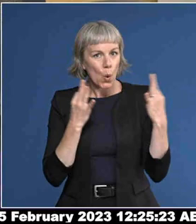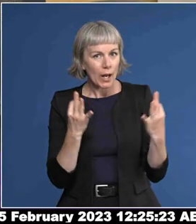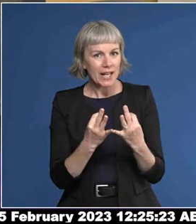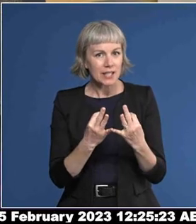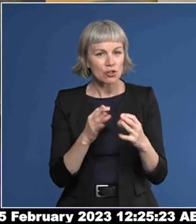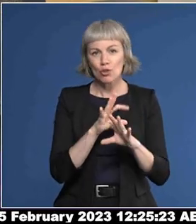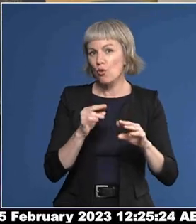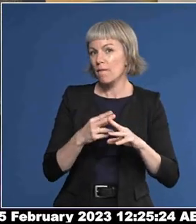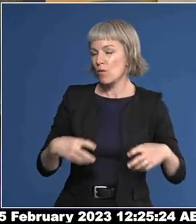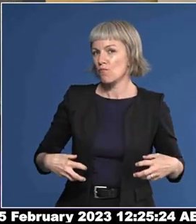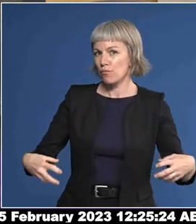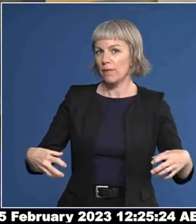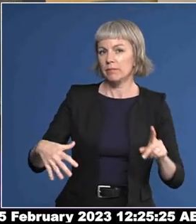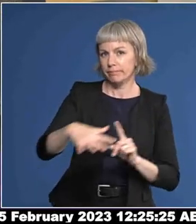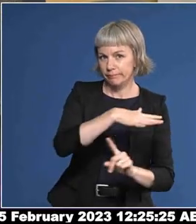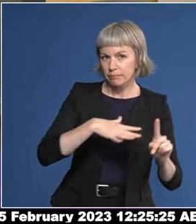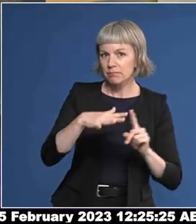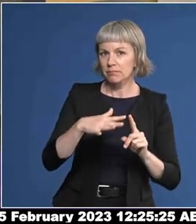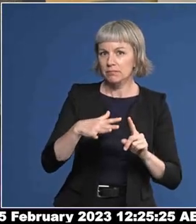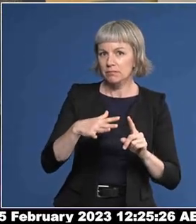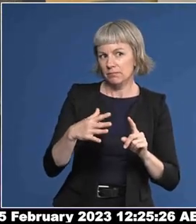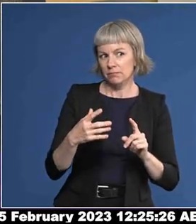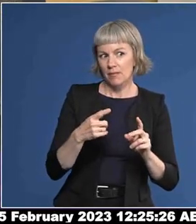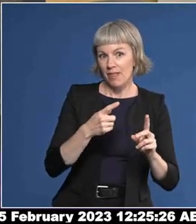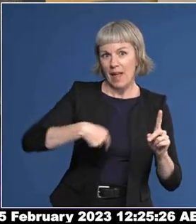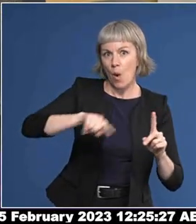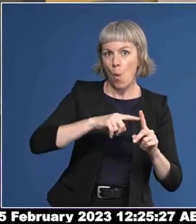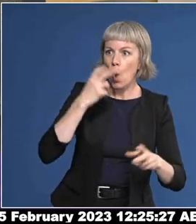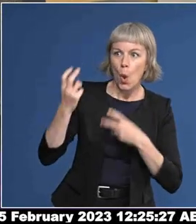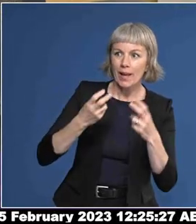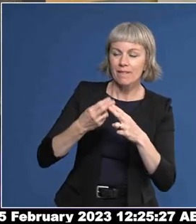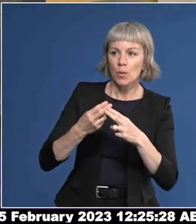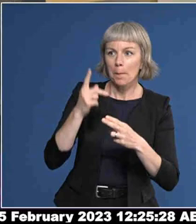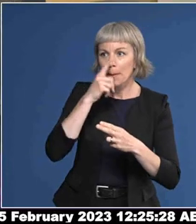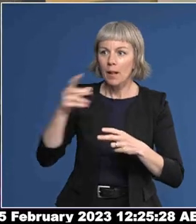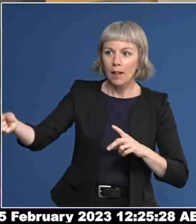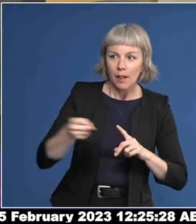And in some ways, we are all chasing the same talent to serve on our boards.